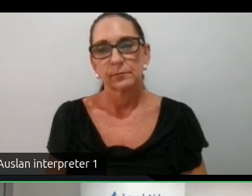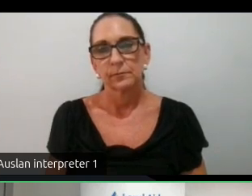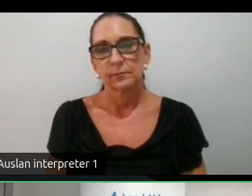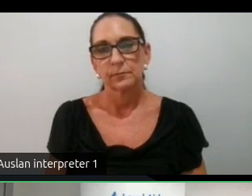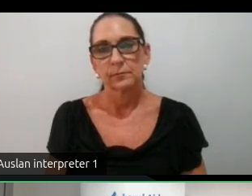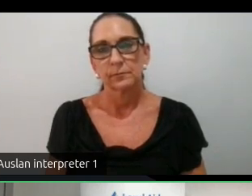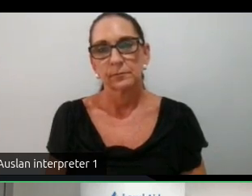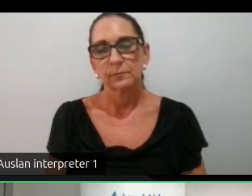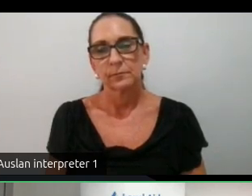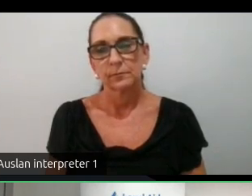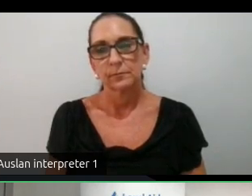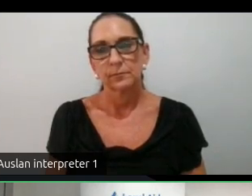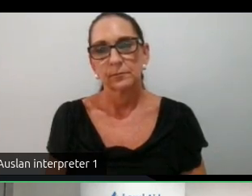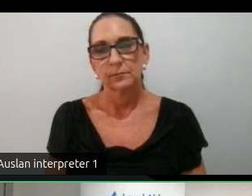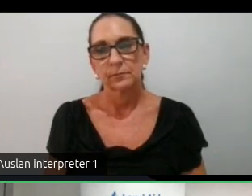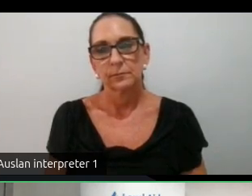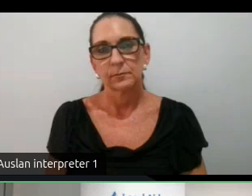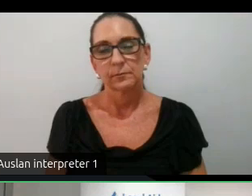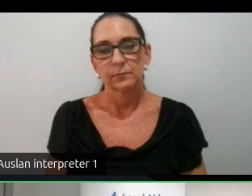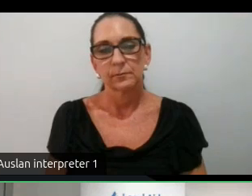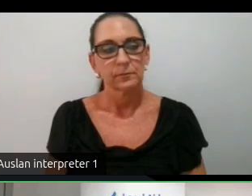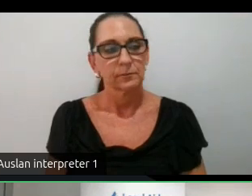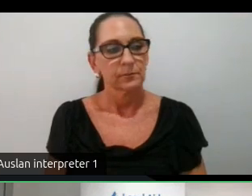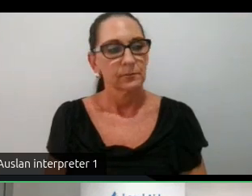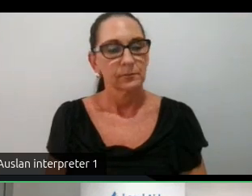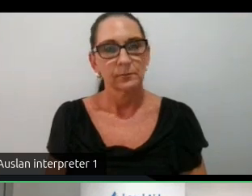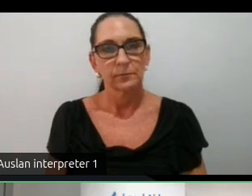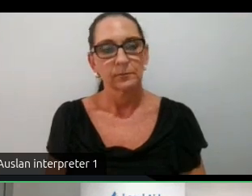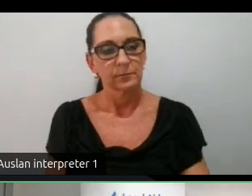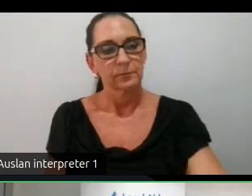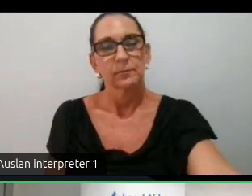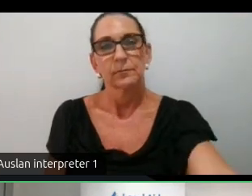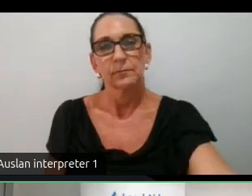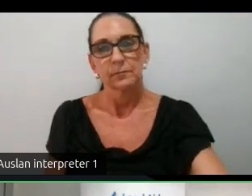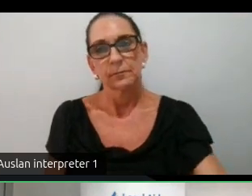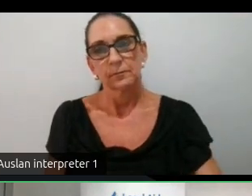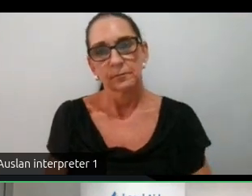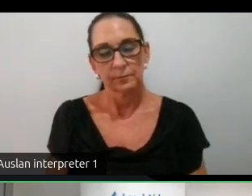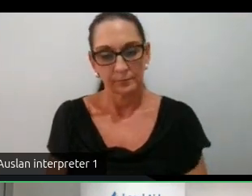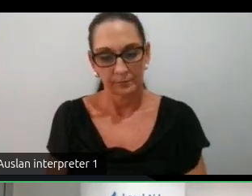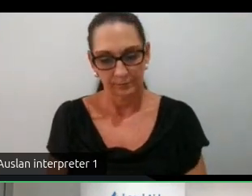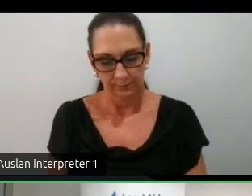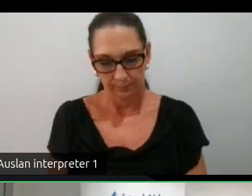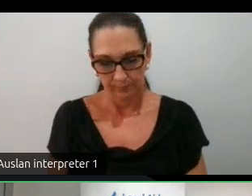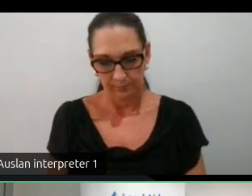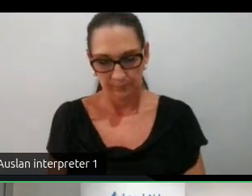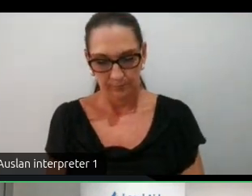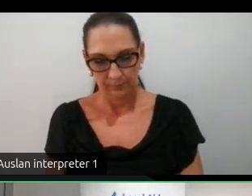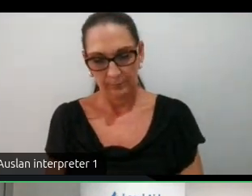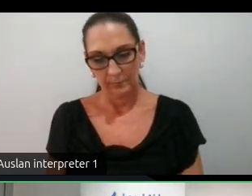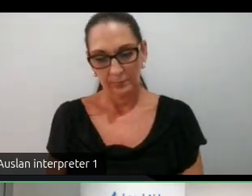We've got 27% from outside of Queensland. We've got 14% regional Queensland and 4% from